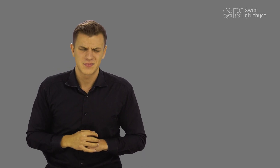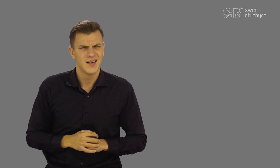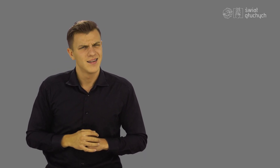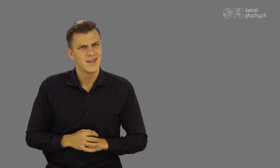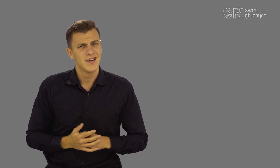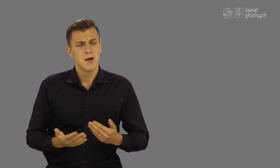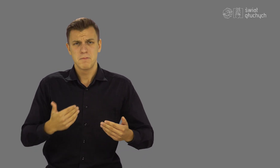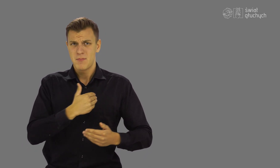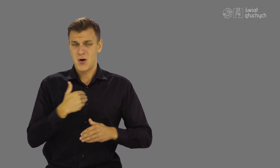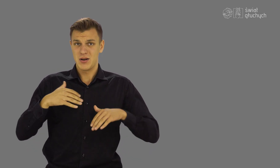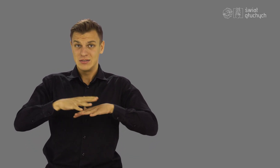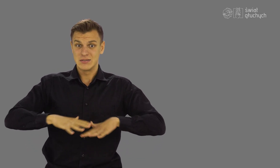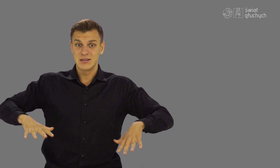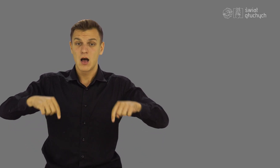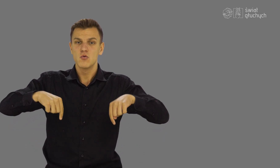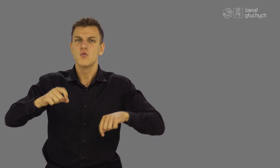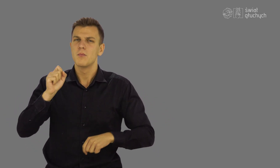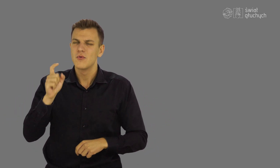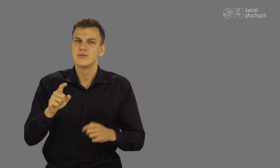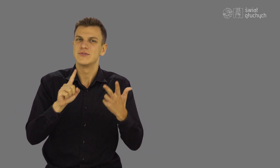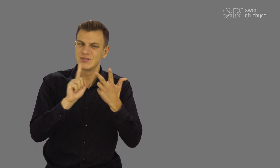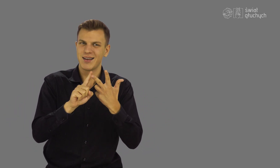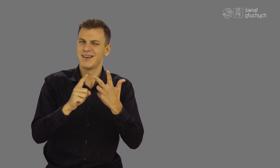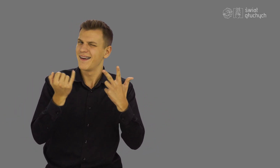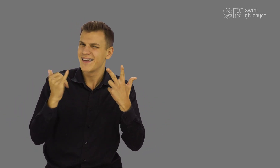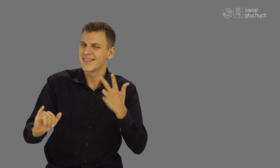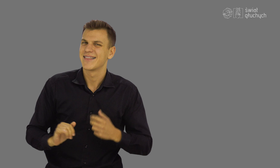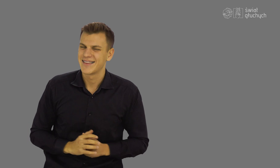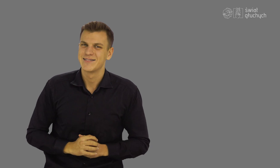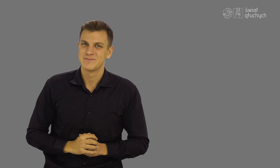Poland, on the other hand, has a different phenomenon.